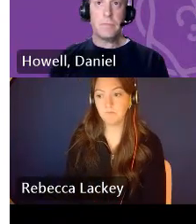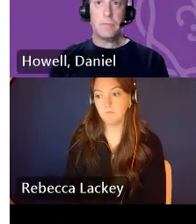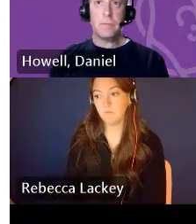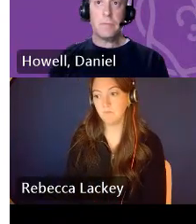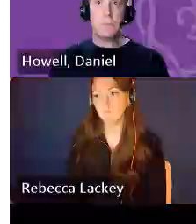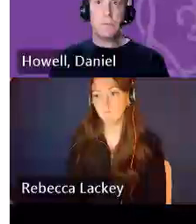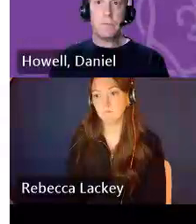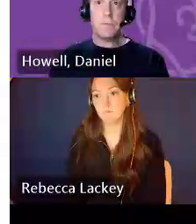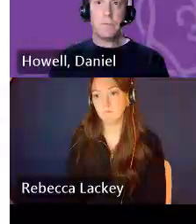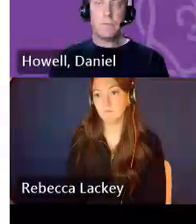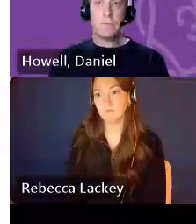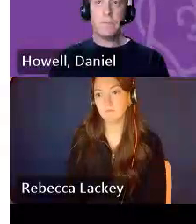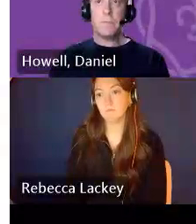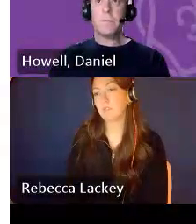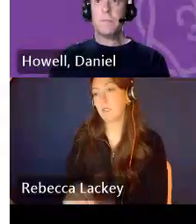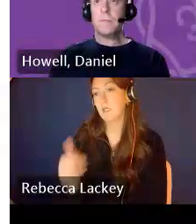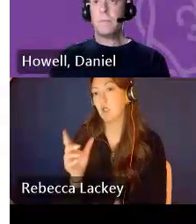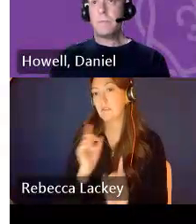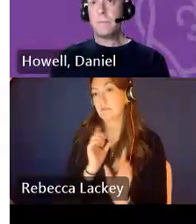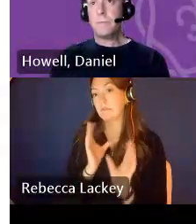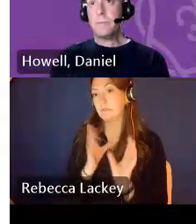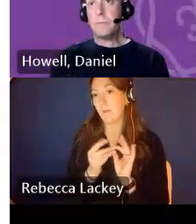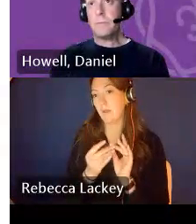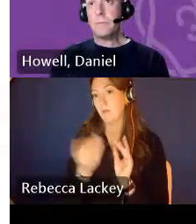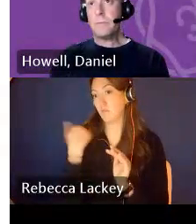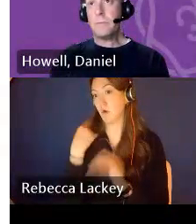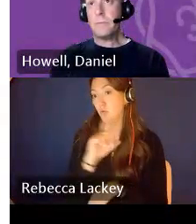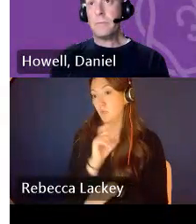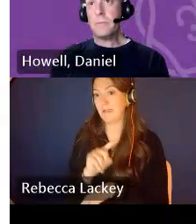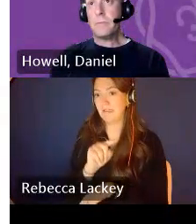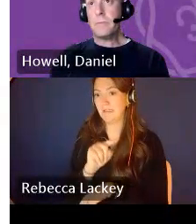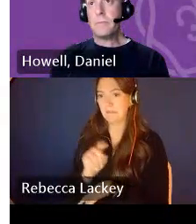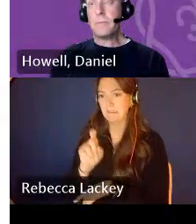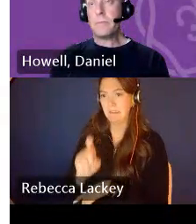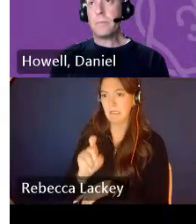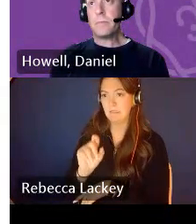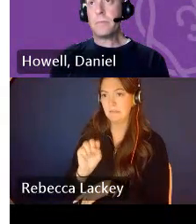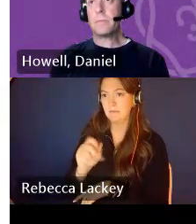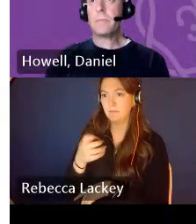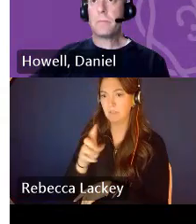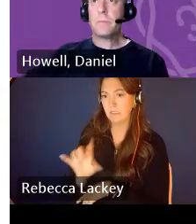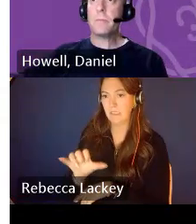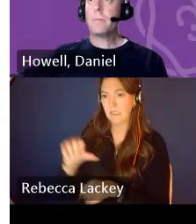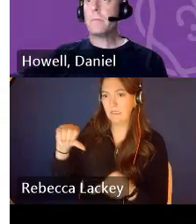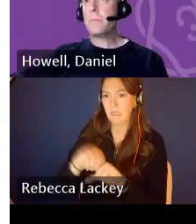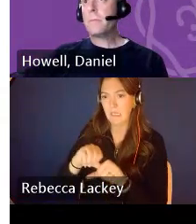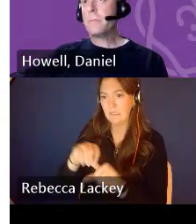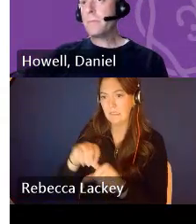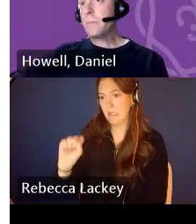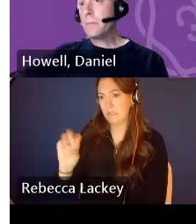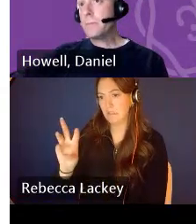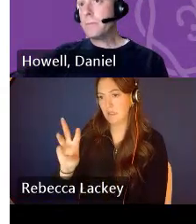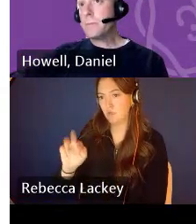Um, another comment on the prior question. The ZX Speedy Gas Station's DSW Trek is a shopping